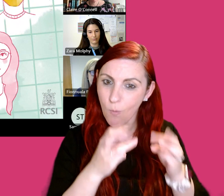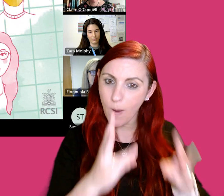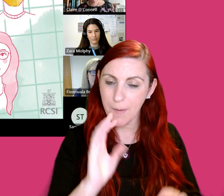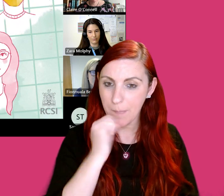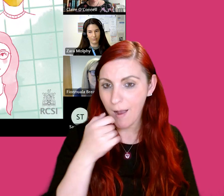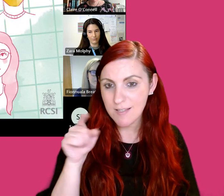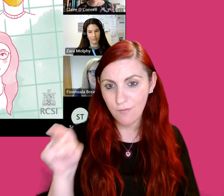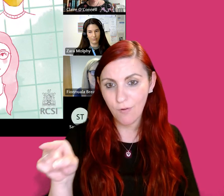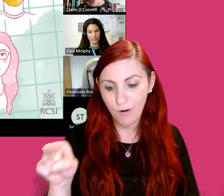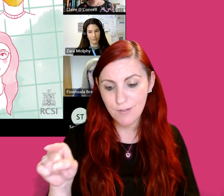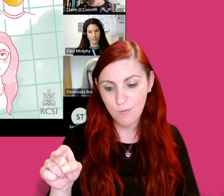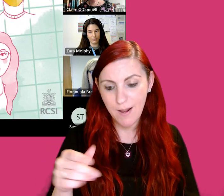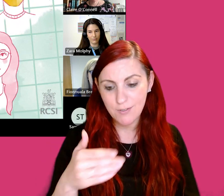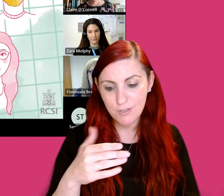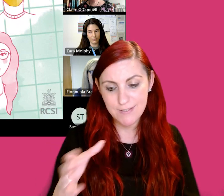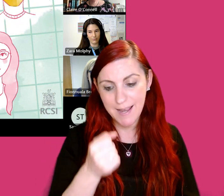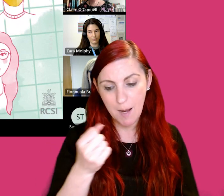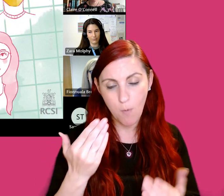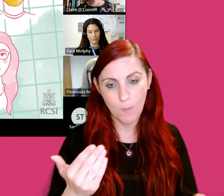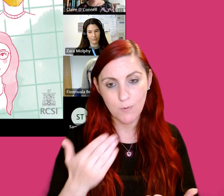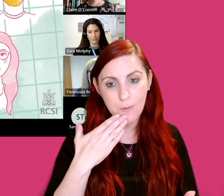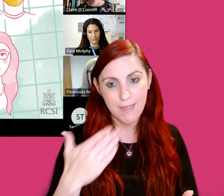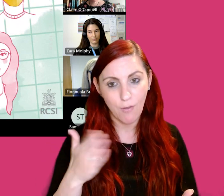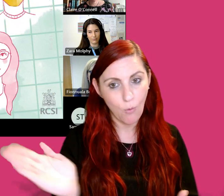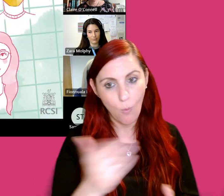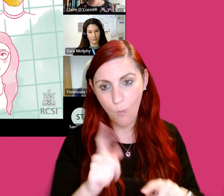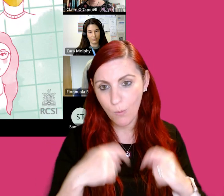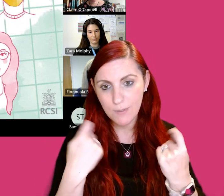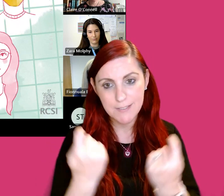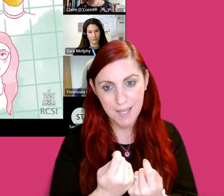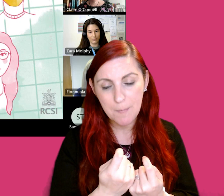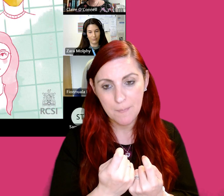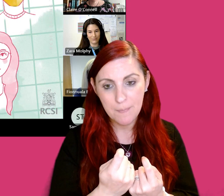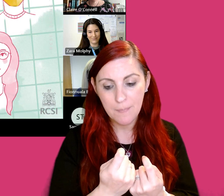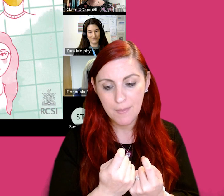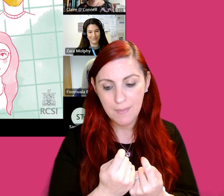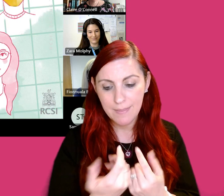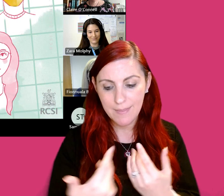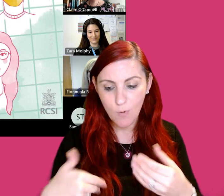would like to take a moment to thank the whole team that participated in this in this amazing